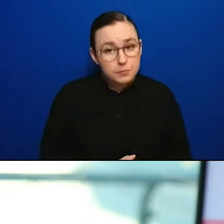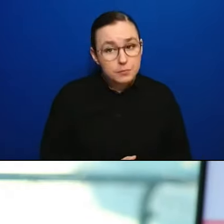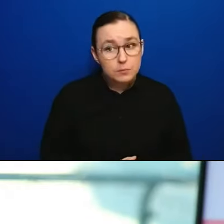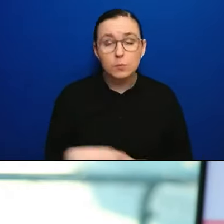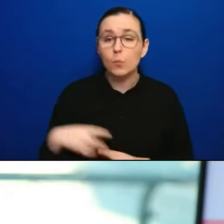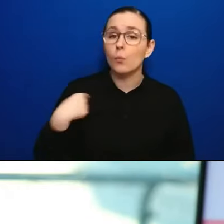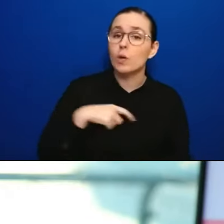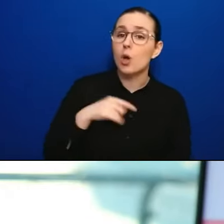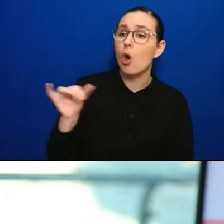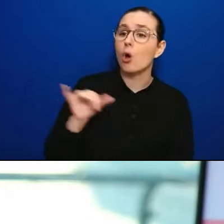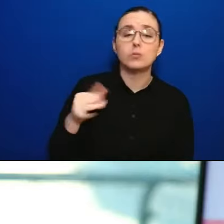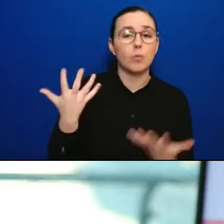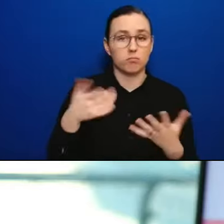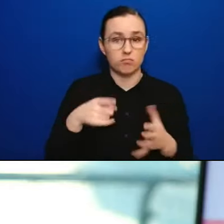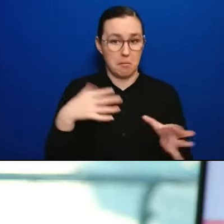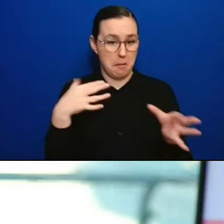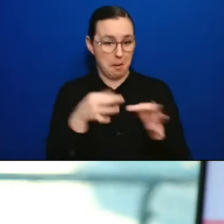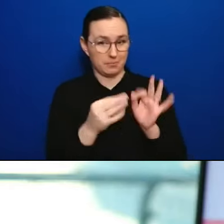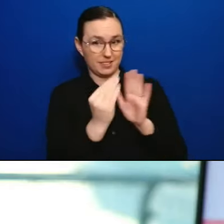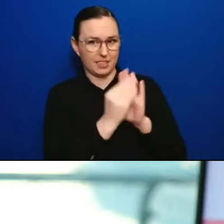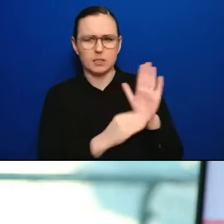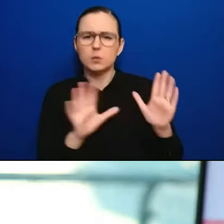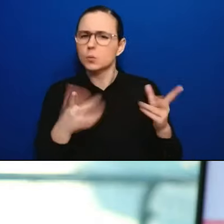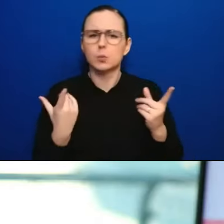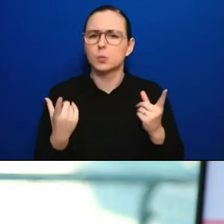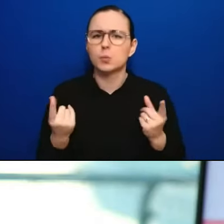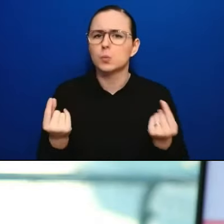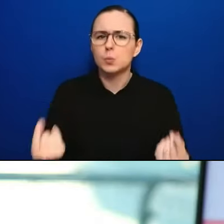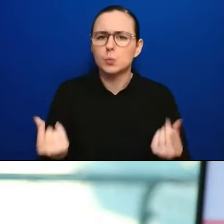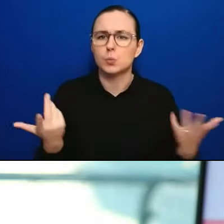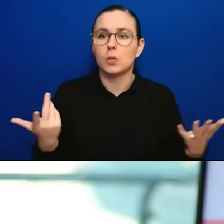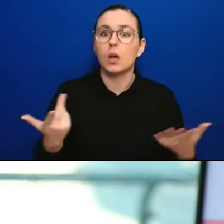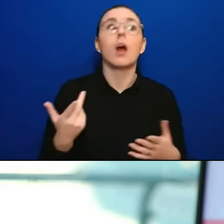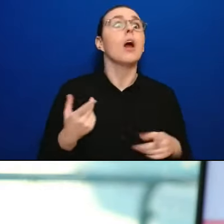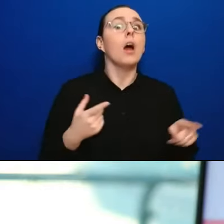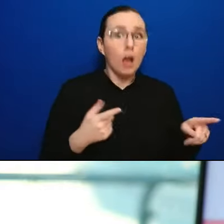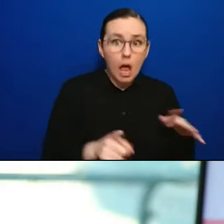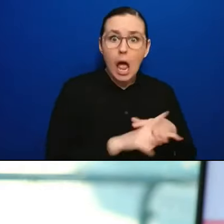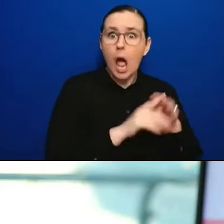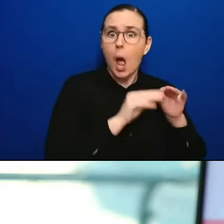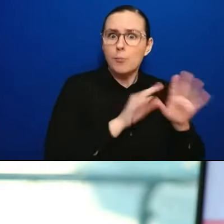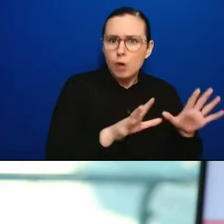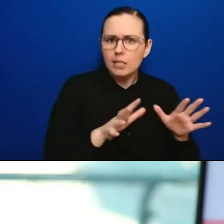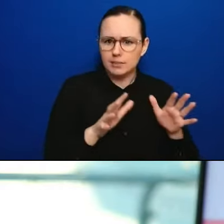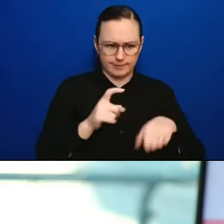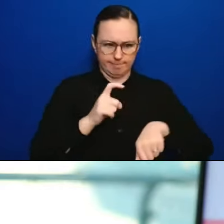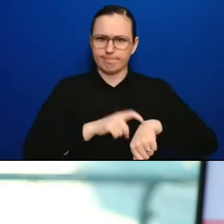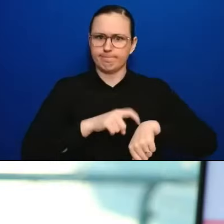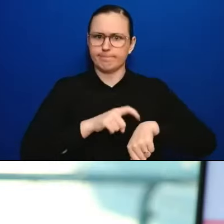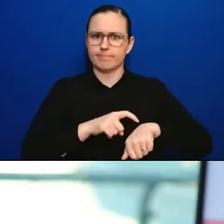and what measures are in place to try to manage that. We also have updated our